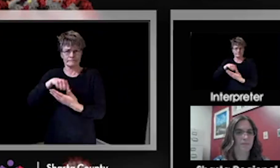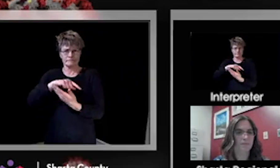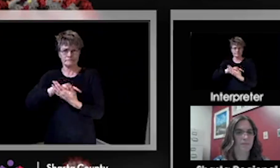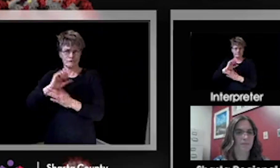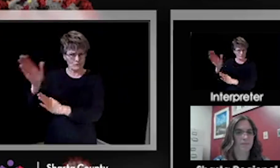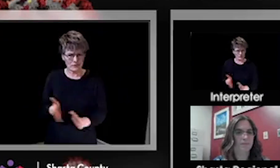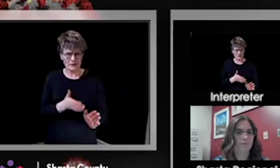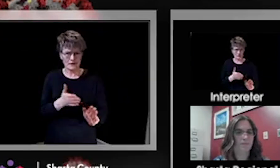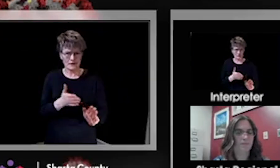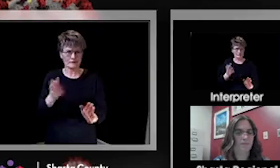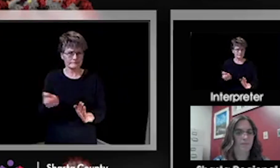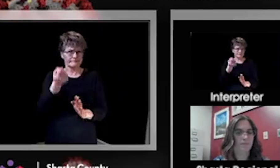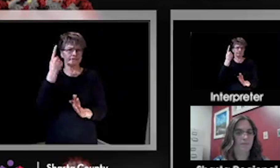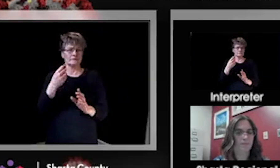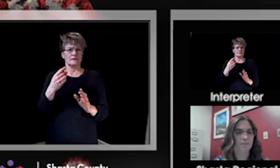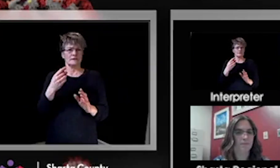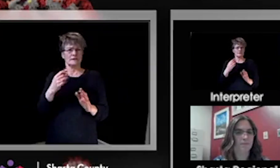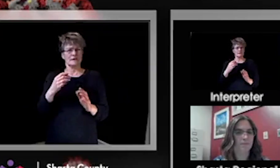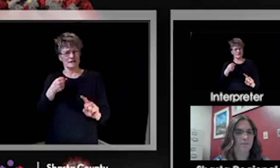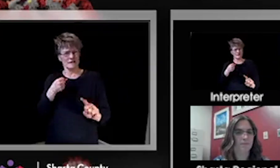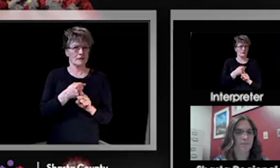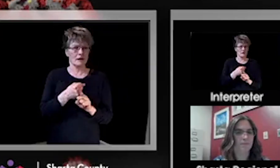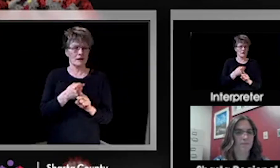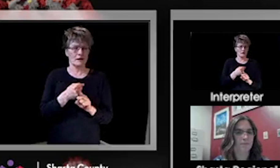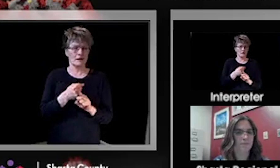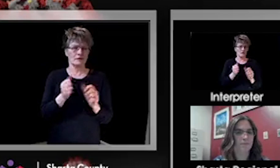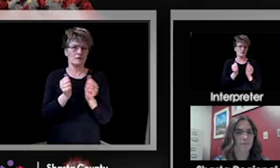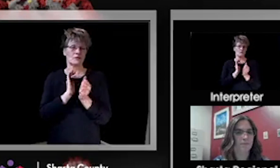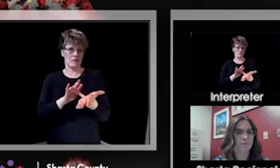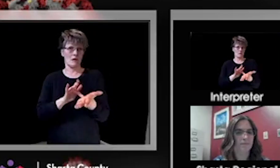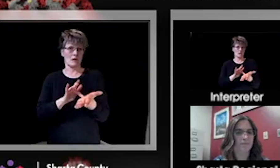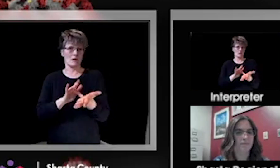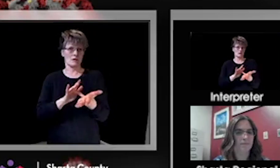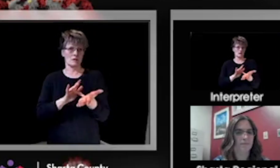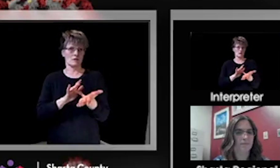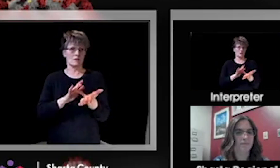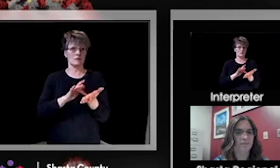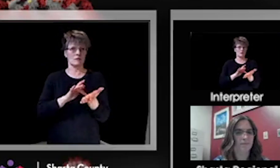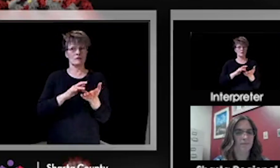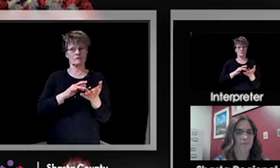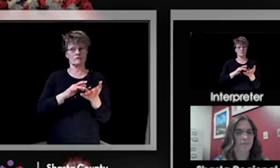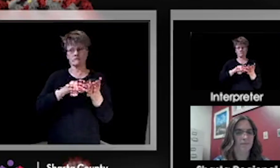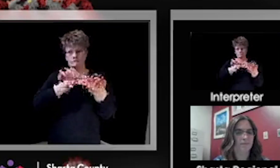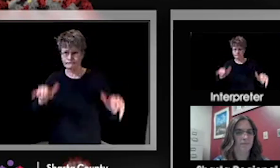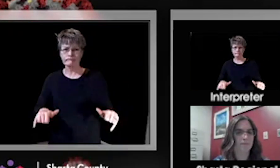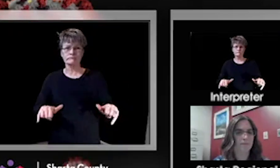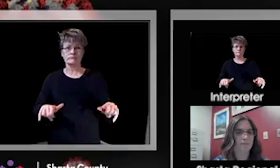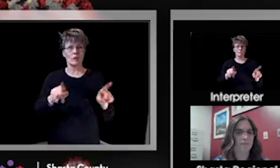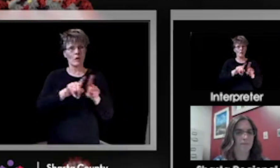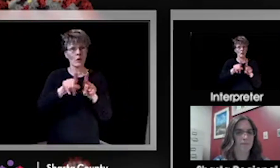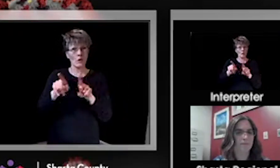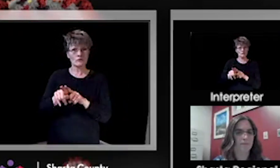of all of the social distancing steps that people are taking in the community. We’re